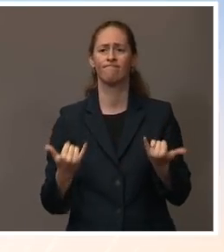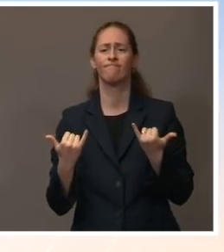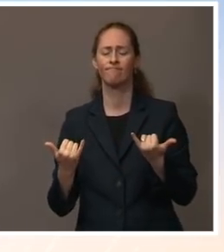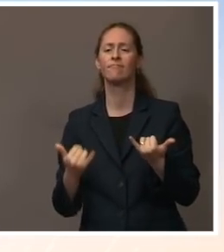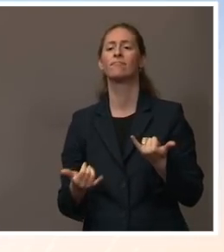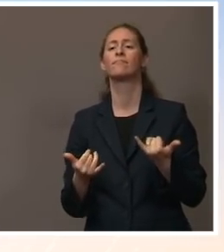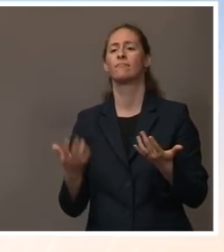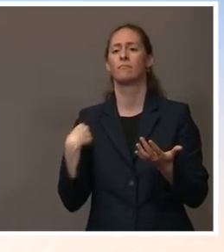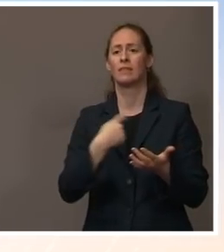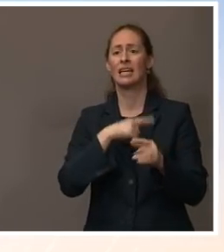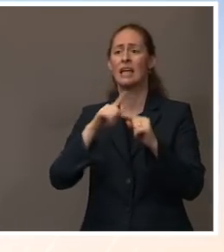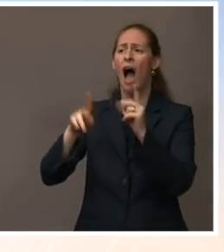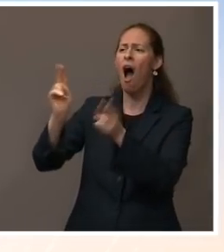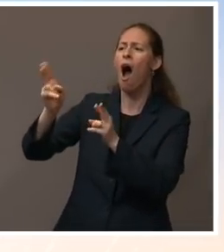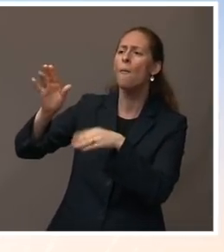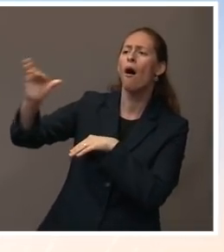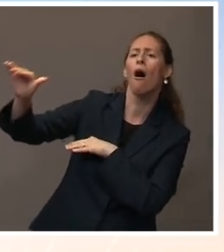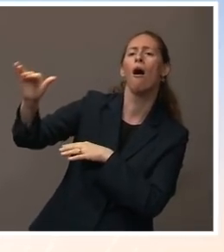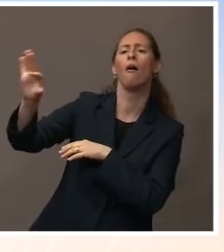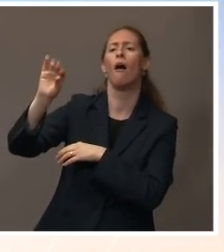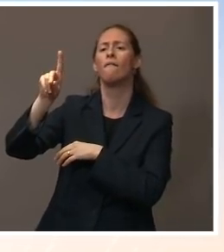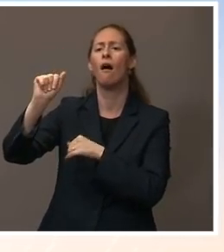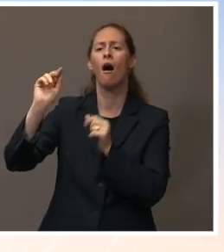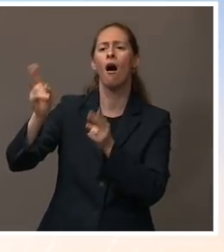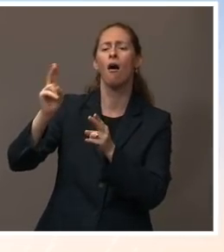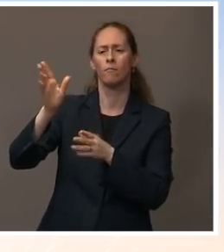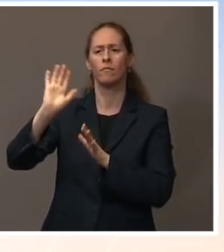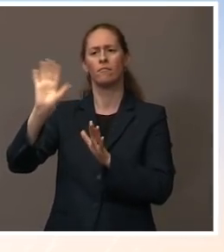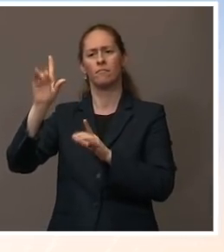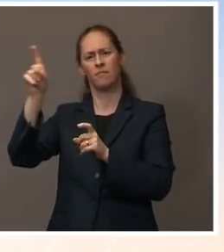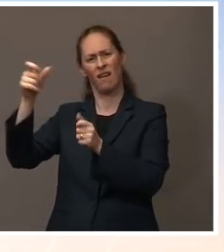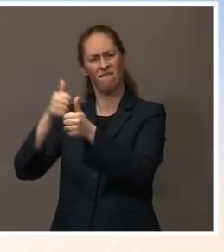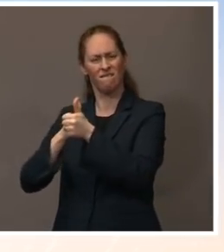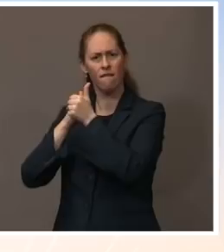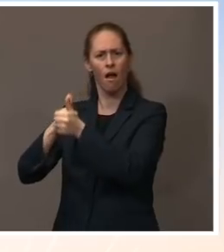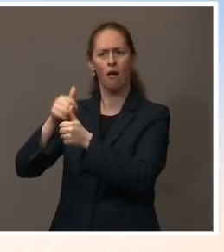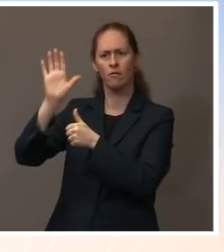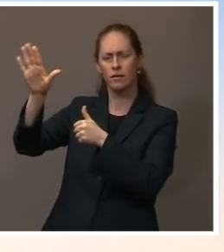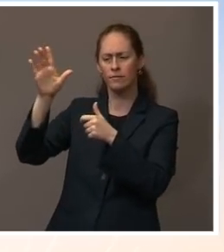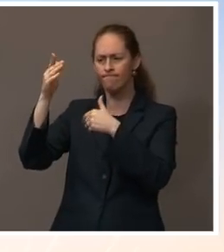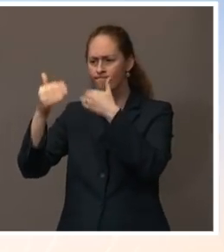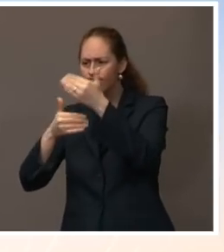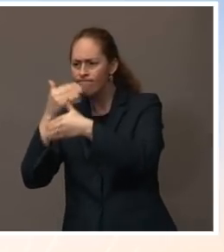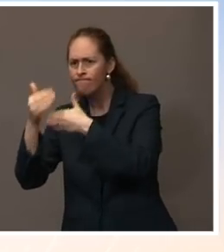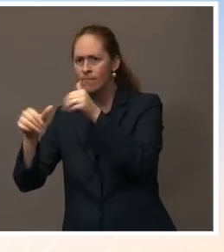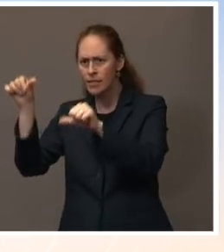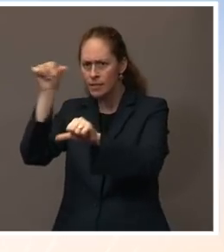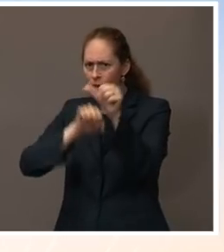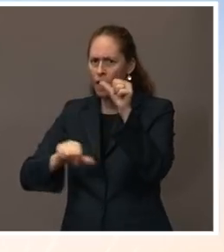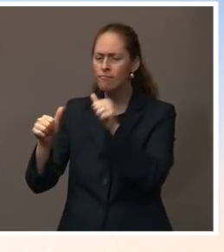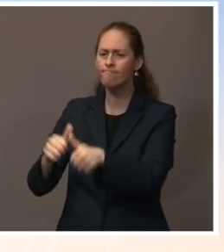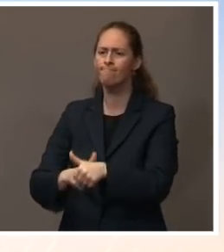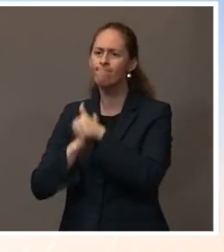They're the gold standard in science, and we want them to abide by whatever timeline works for them. But it does mean -- which again, is challenging --